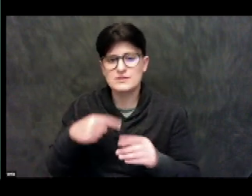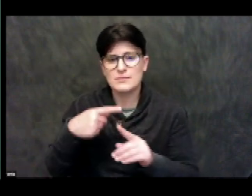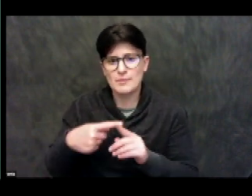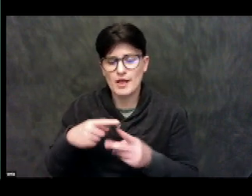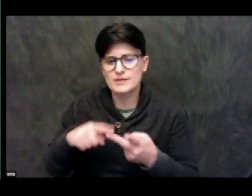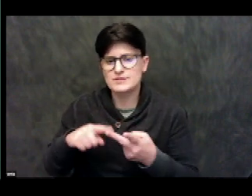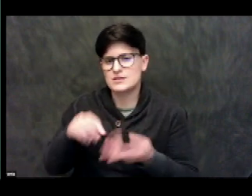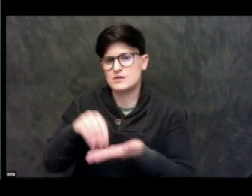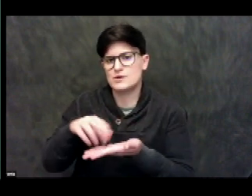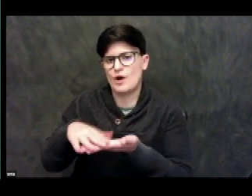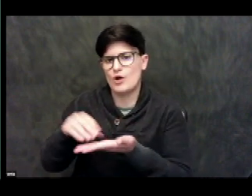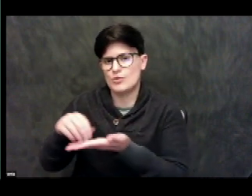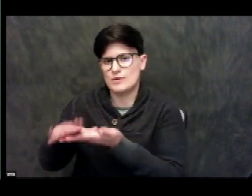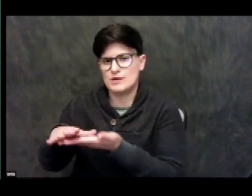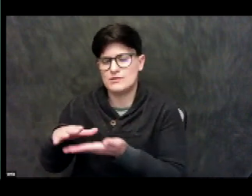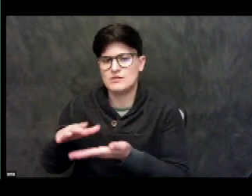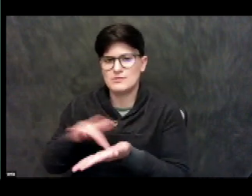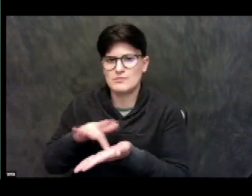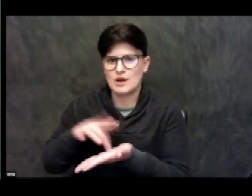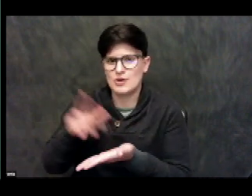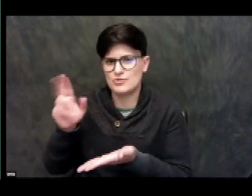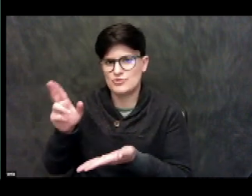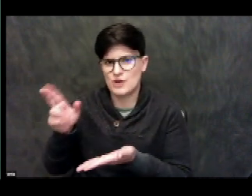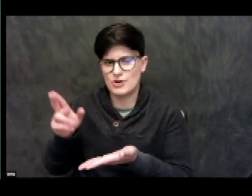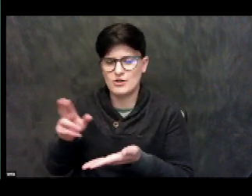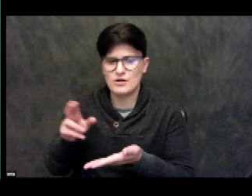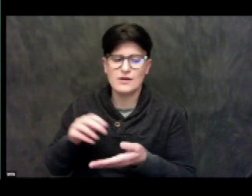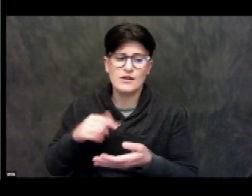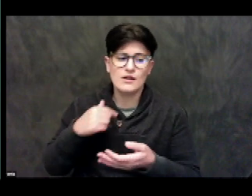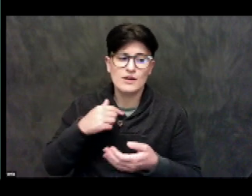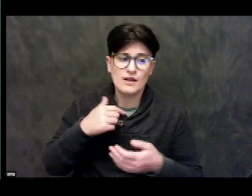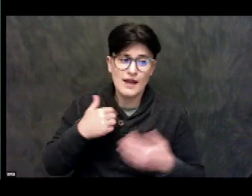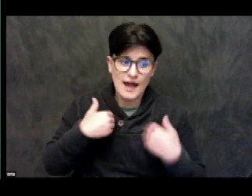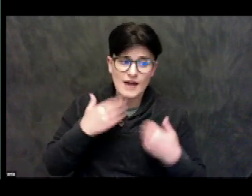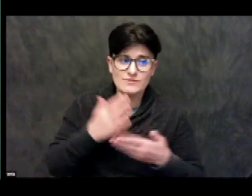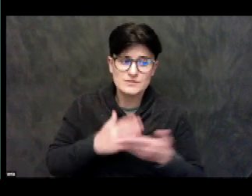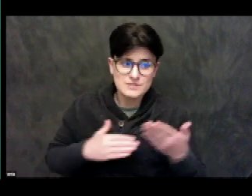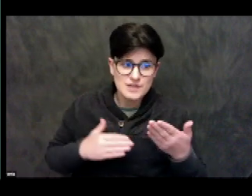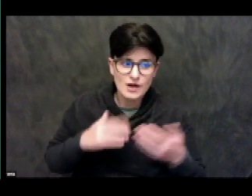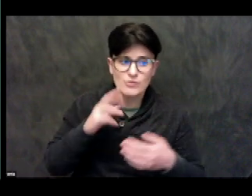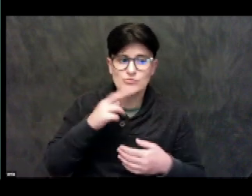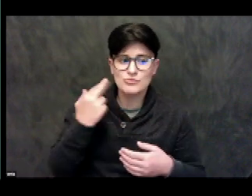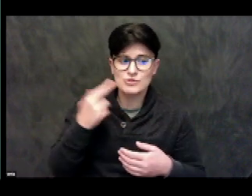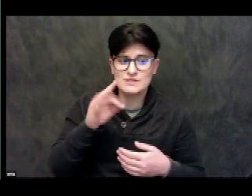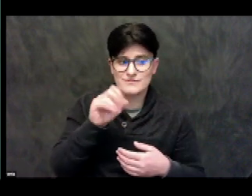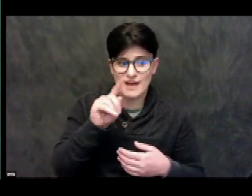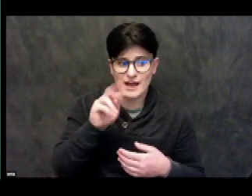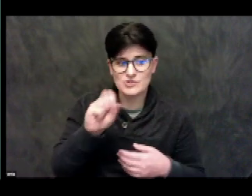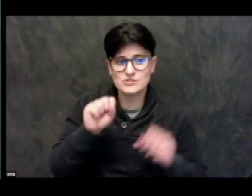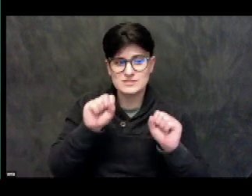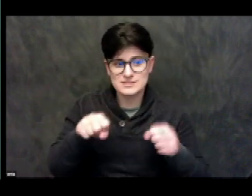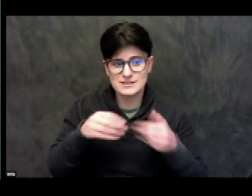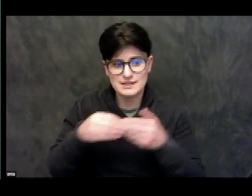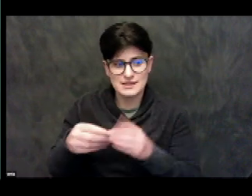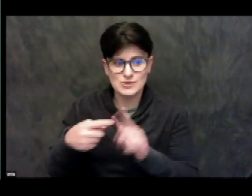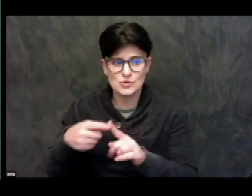There are certain risk factors that we've discussed that can lead to pre term birth. One of the ones that's highlighted in multiple cases